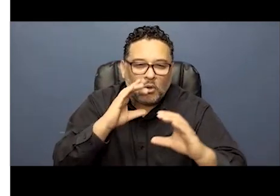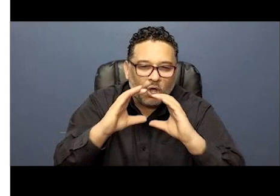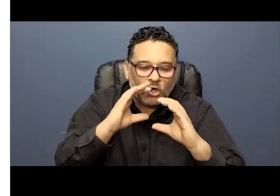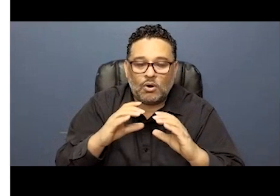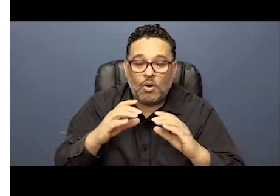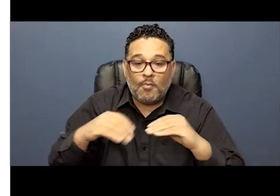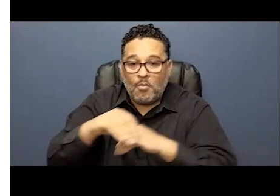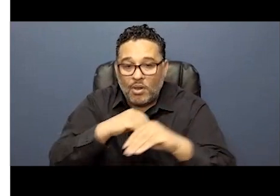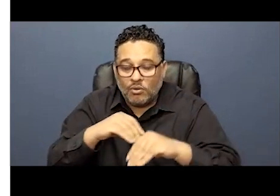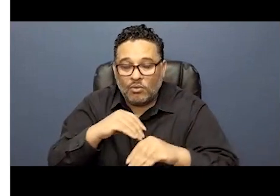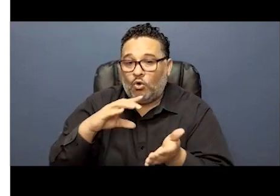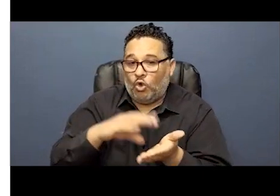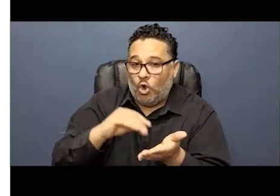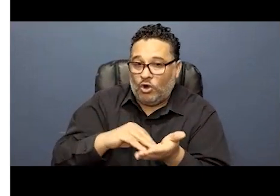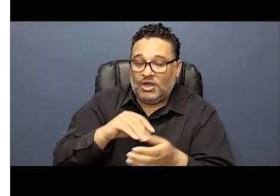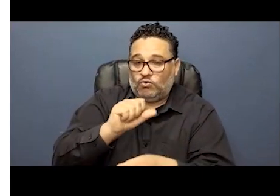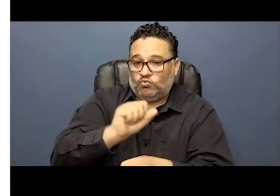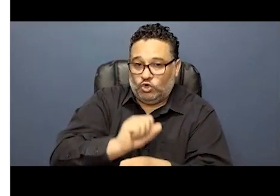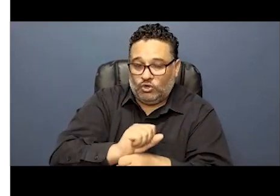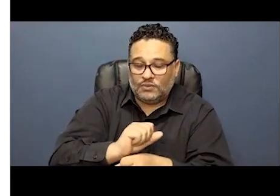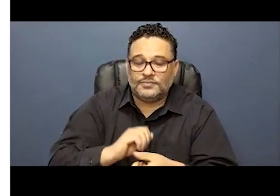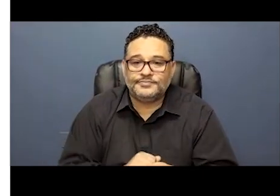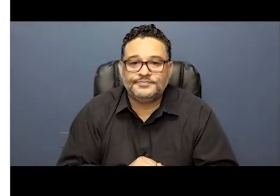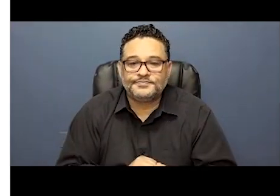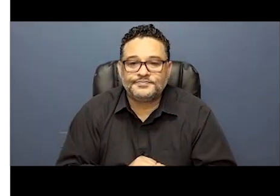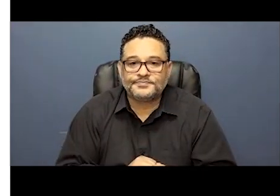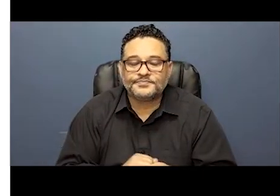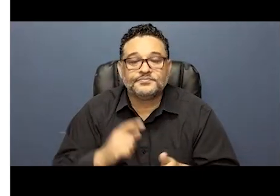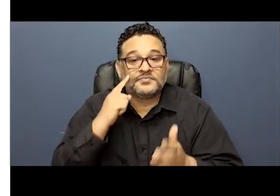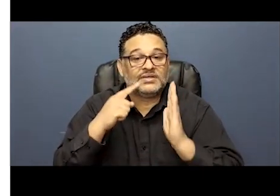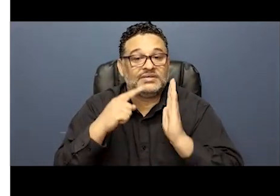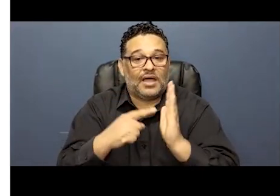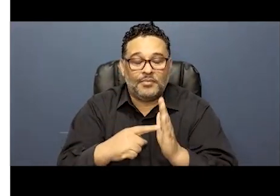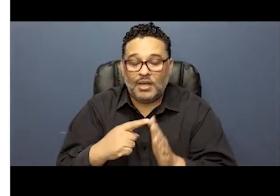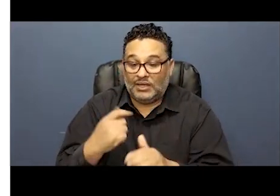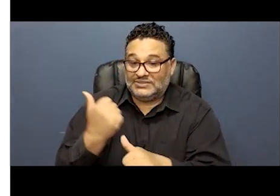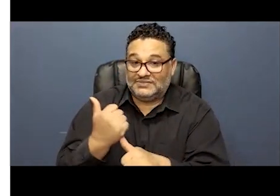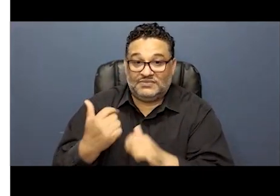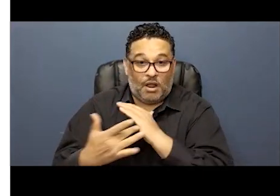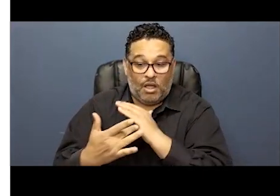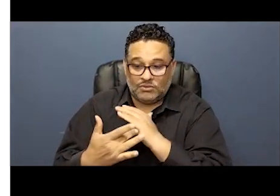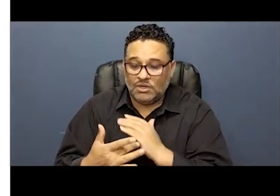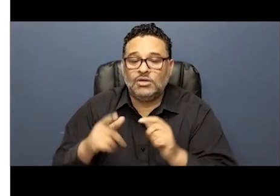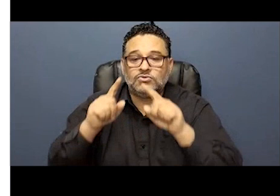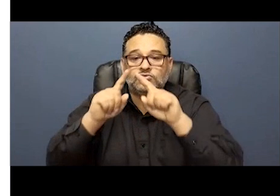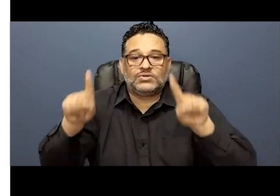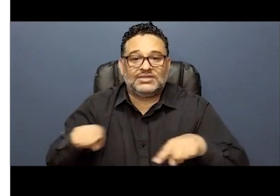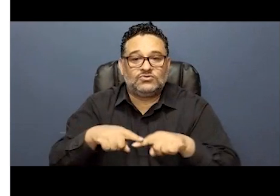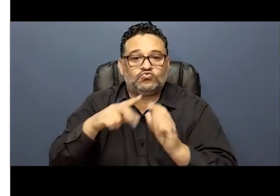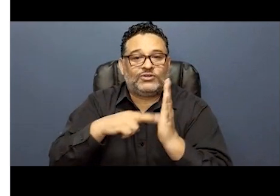and work. An example of assistive technology would be a screen reader. It’s specifically